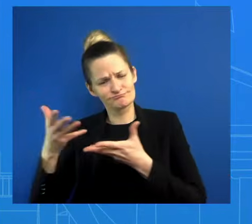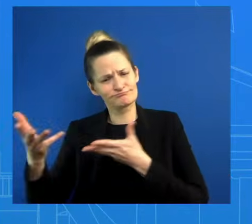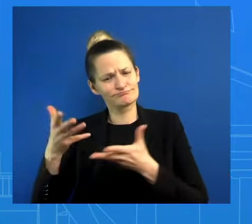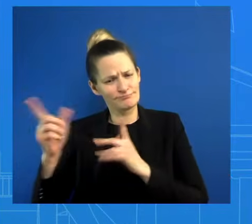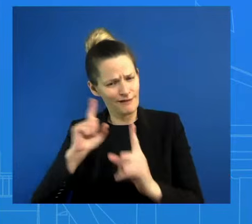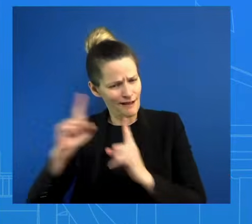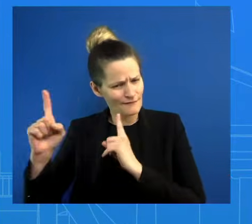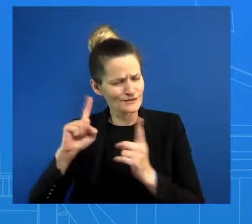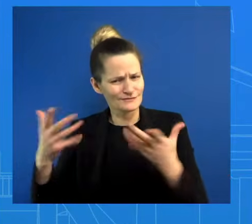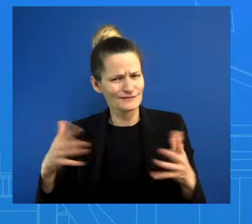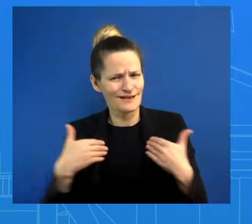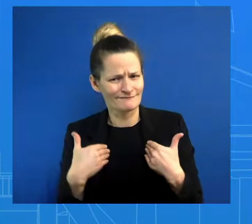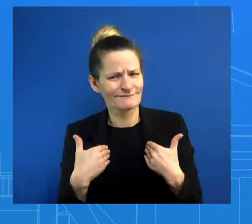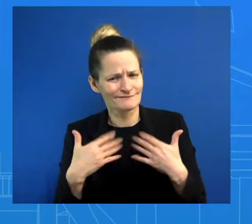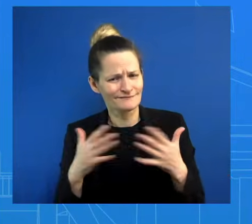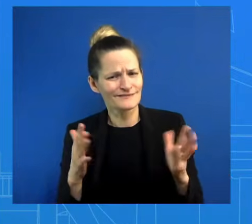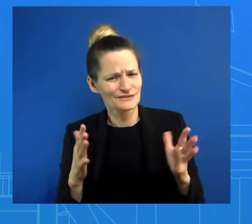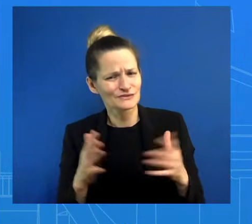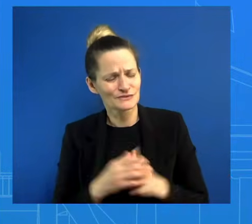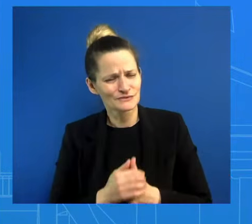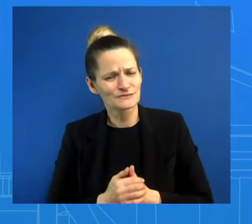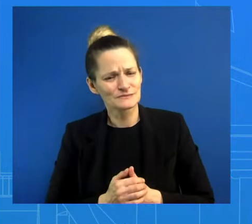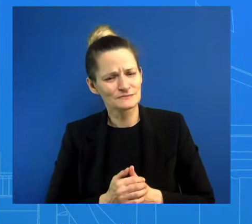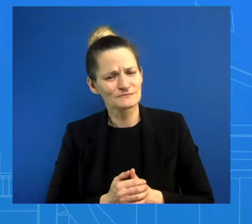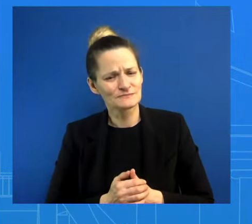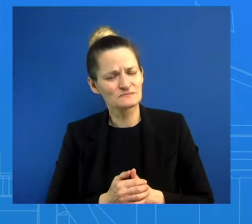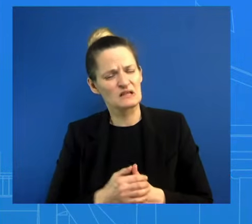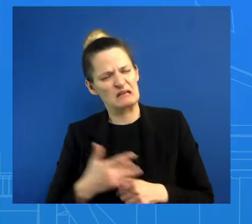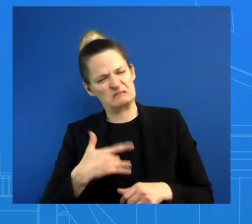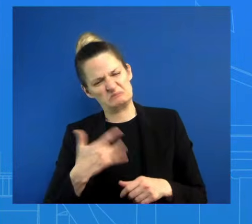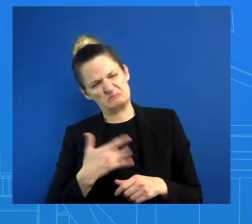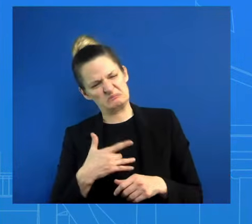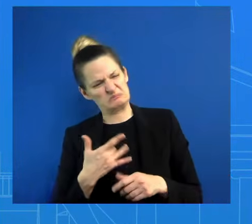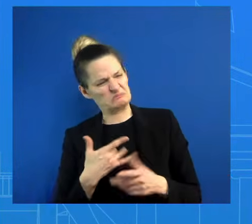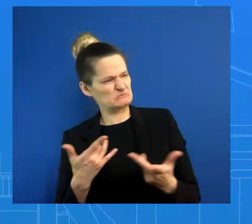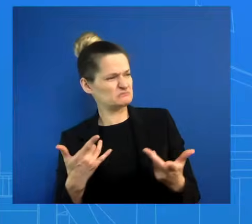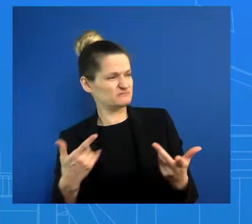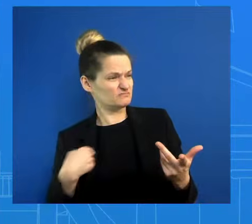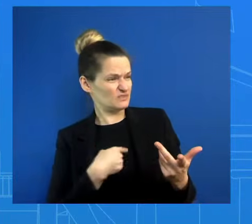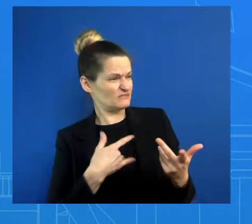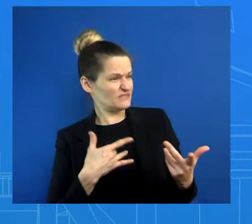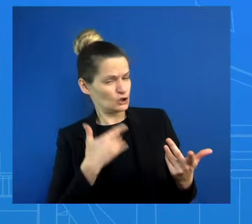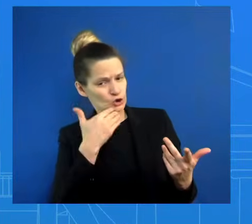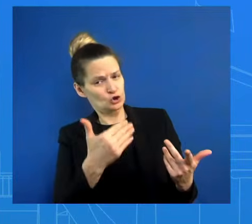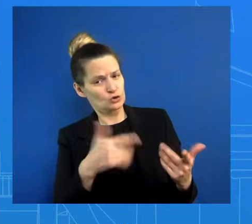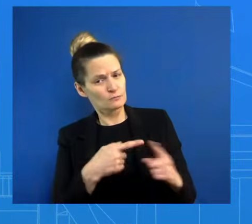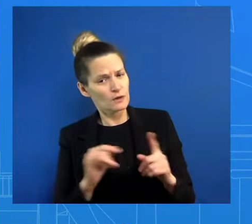And we feel like we are going to get into a place where this will get resolved. The Press: Okay. And then let me follow up on the oil production.